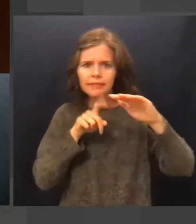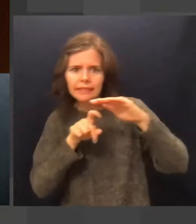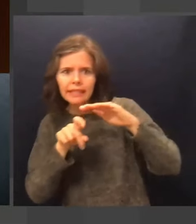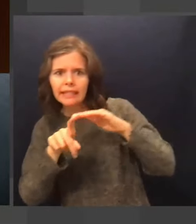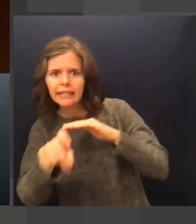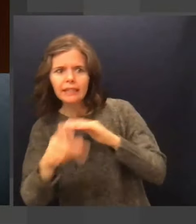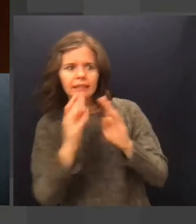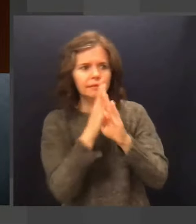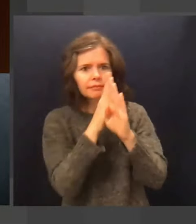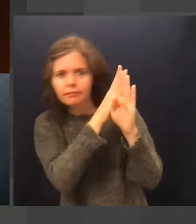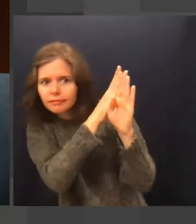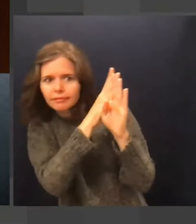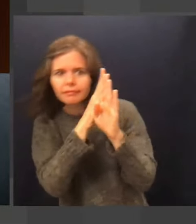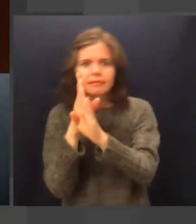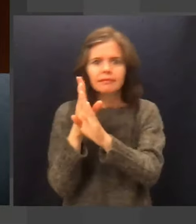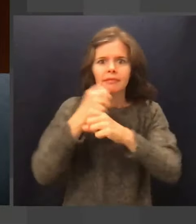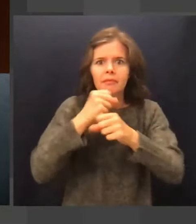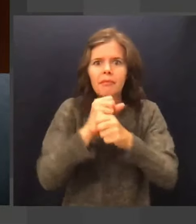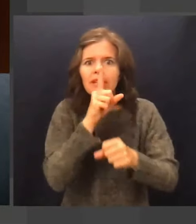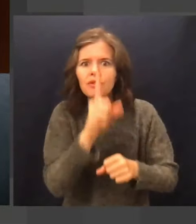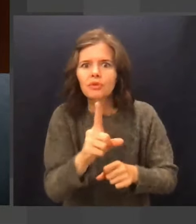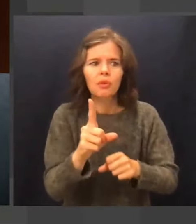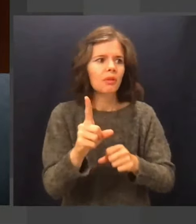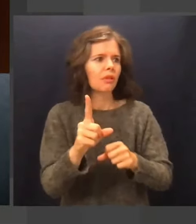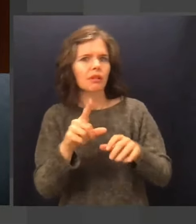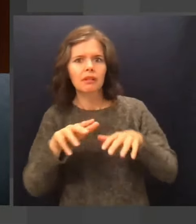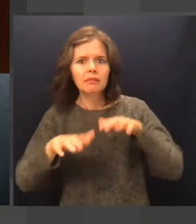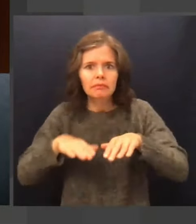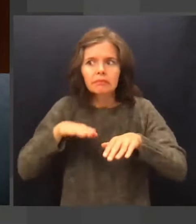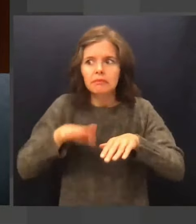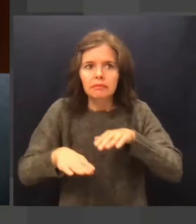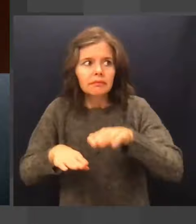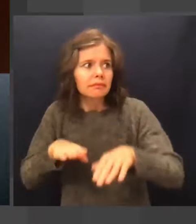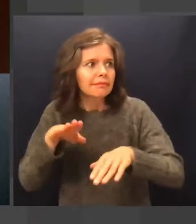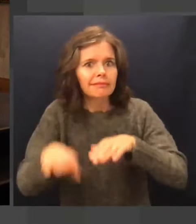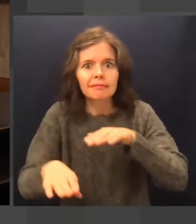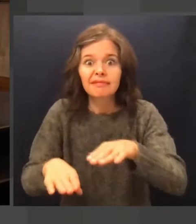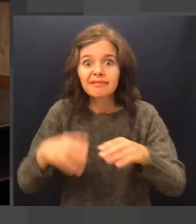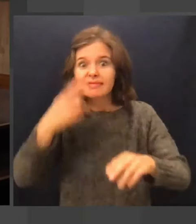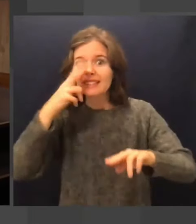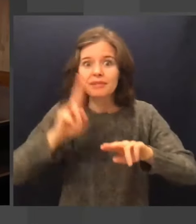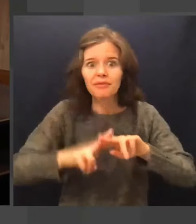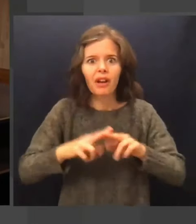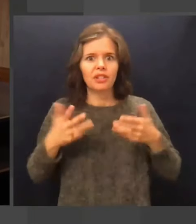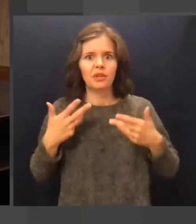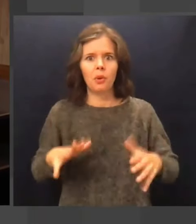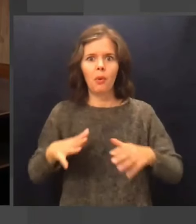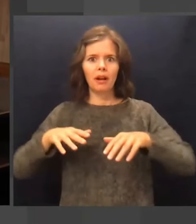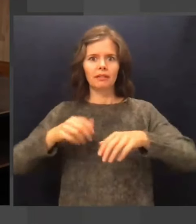BUT THEN YOU NEED TO BE CAREFUL.